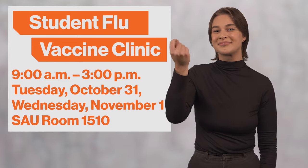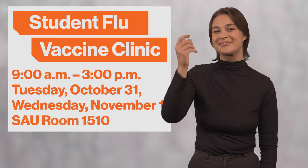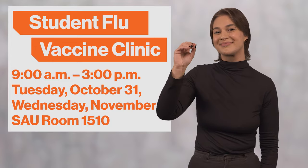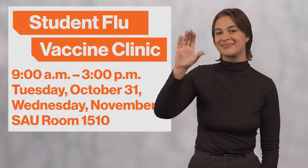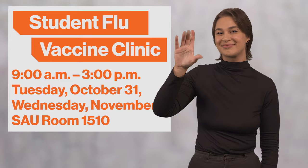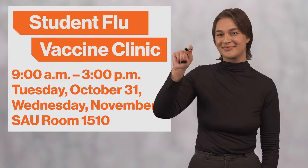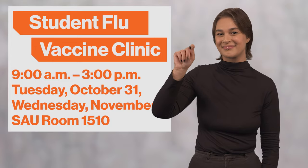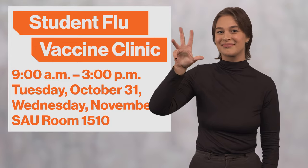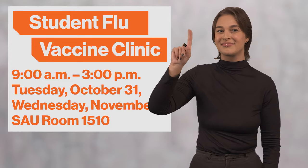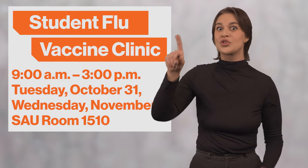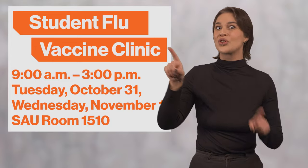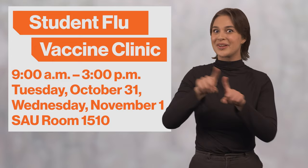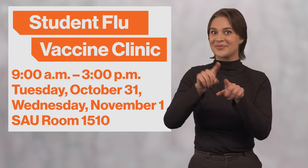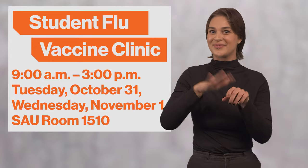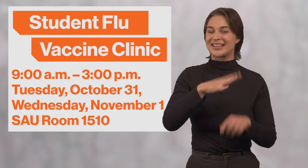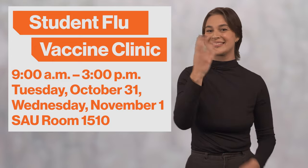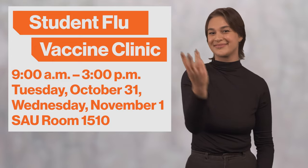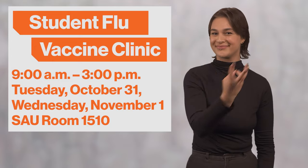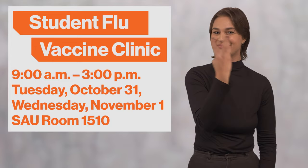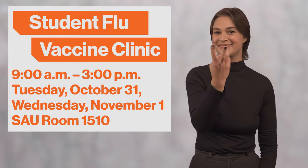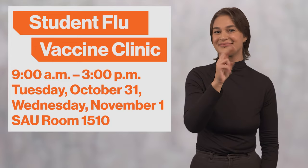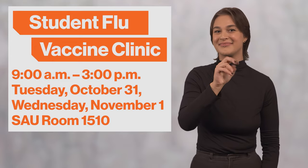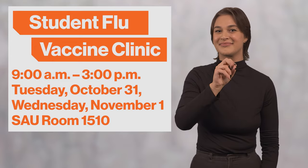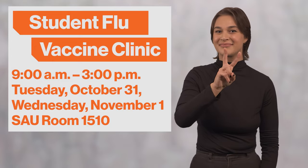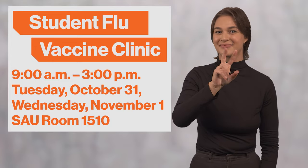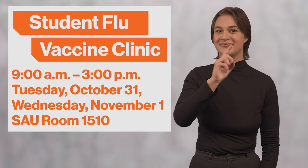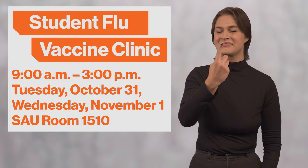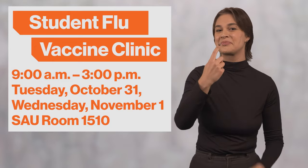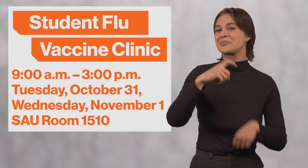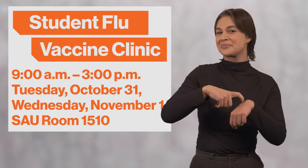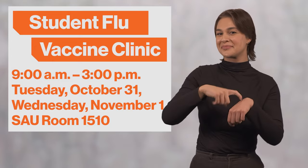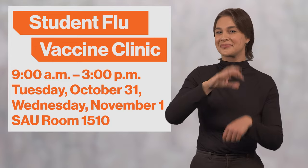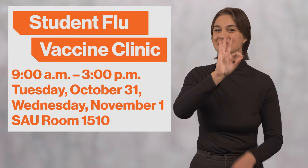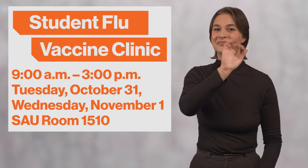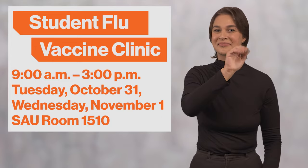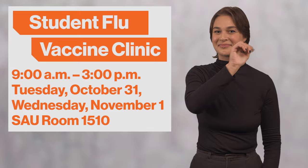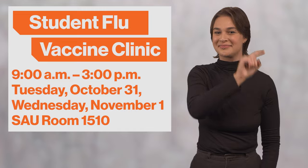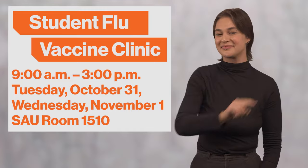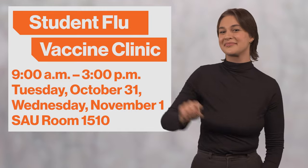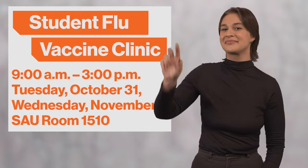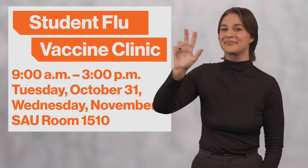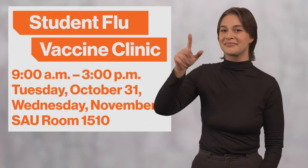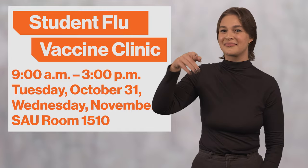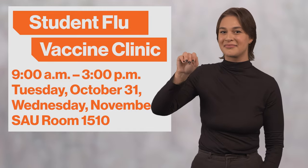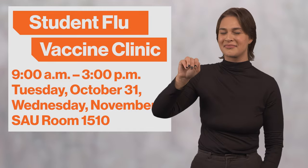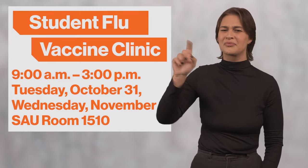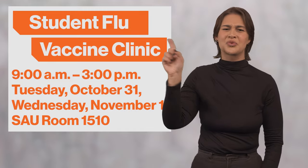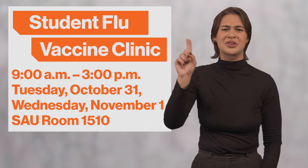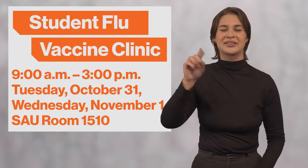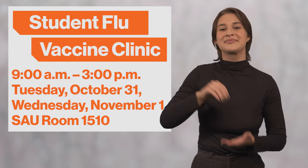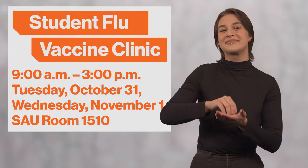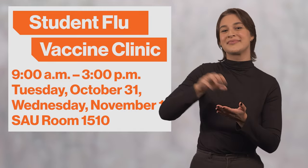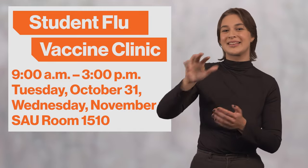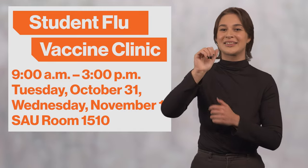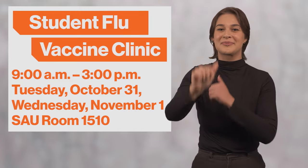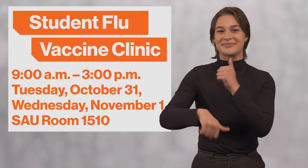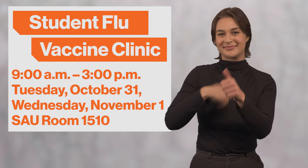on Tuesday, October 31st and Wednesday, November 1st from 9:00 a.m. - 3:00 p.m.